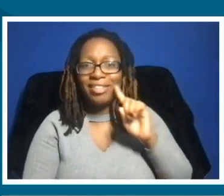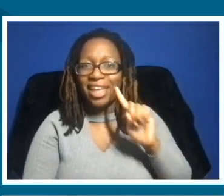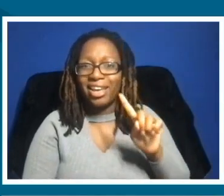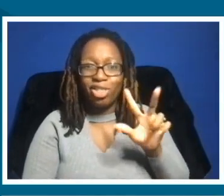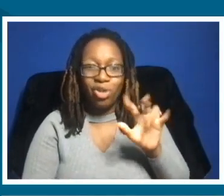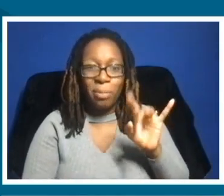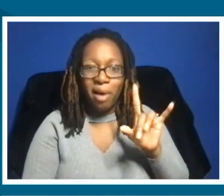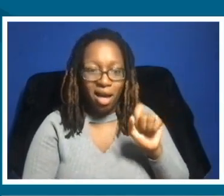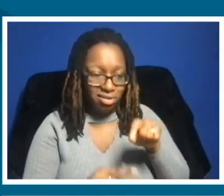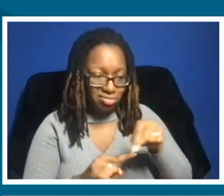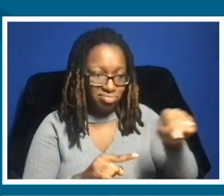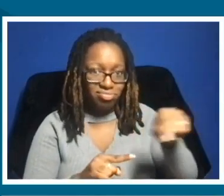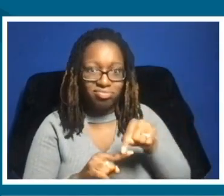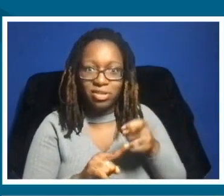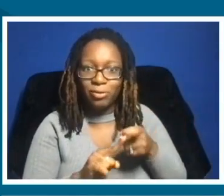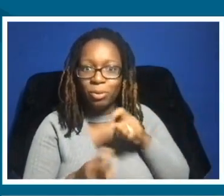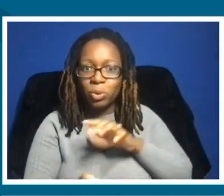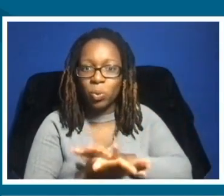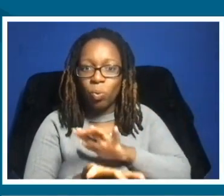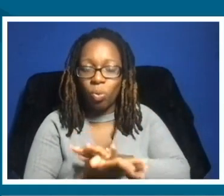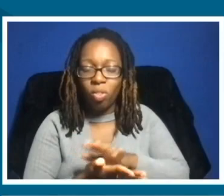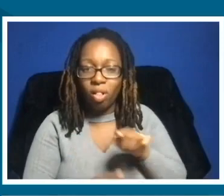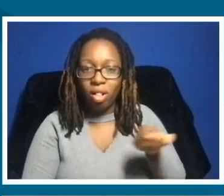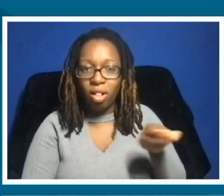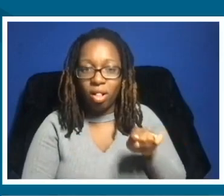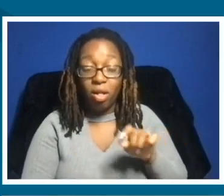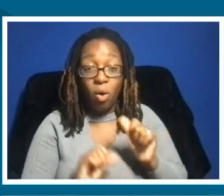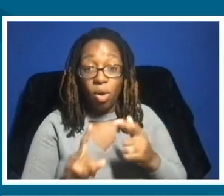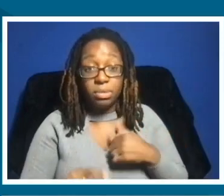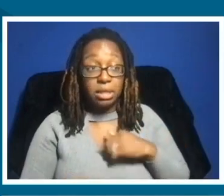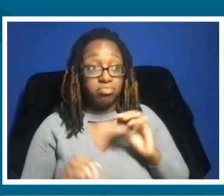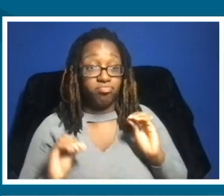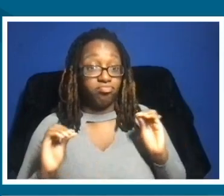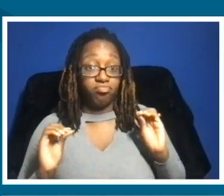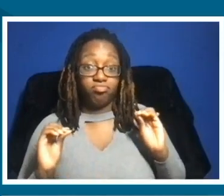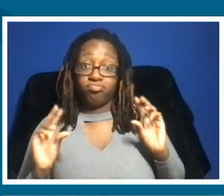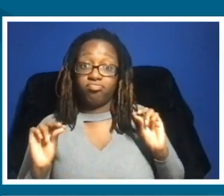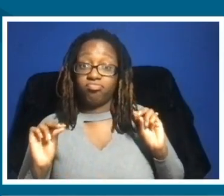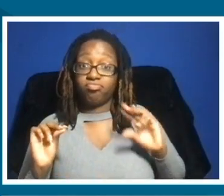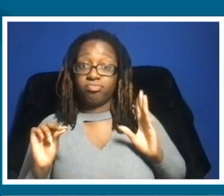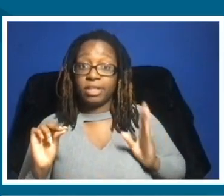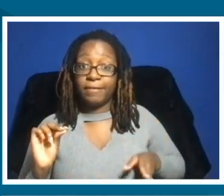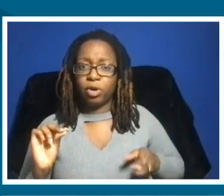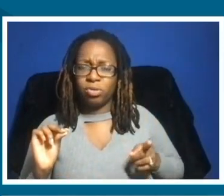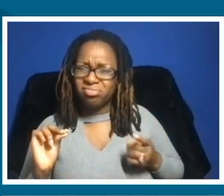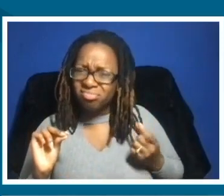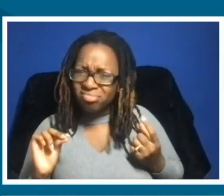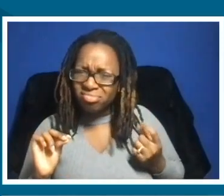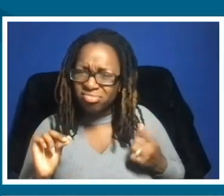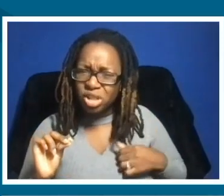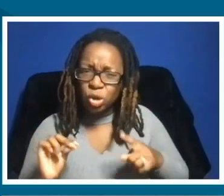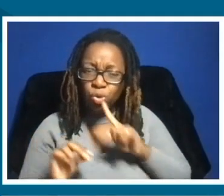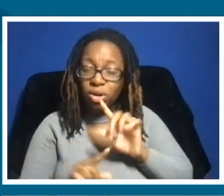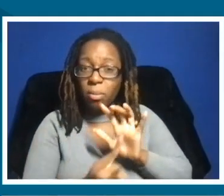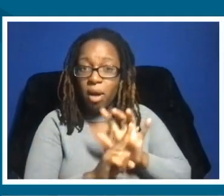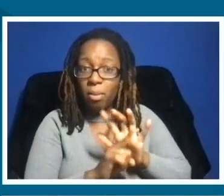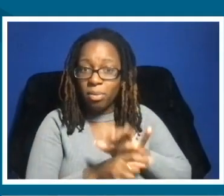the school and none of them had ever been and it's a very popular area in dc